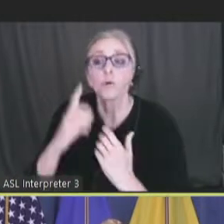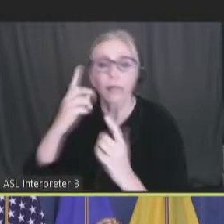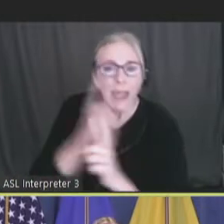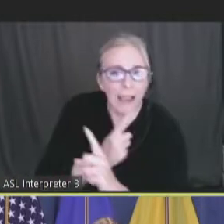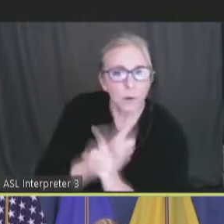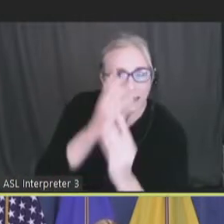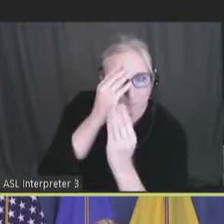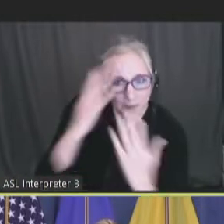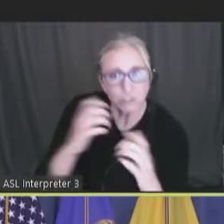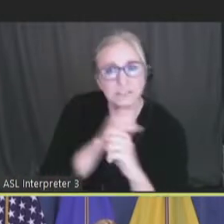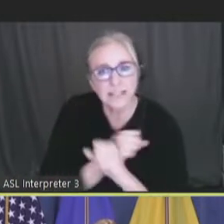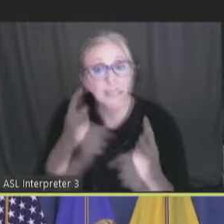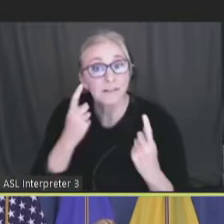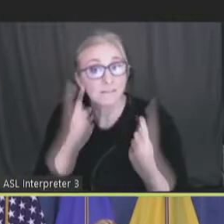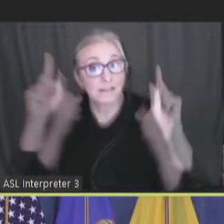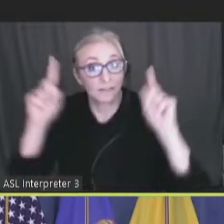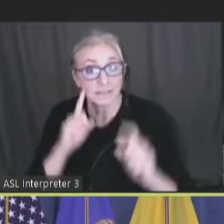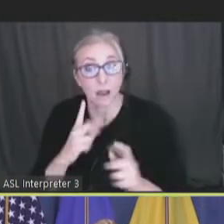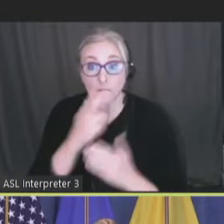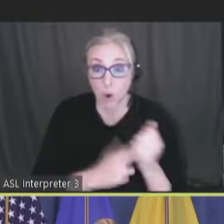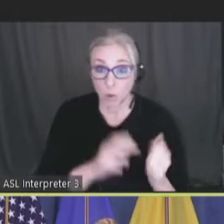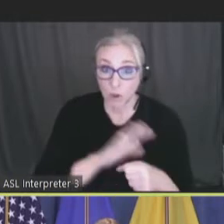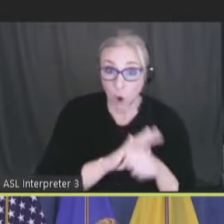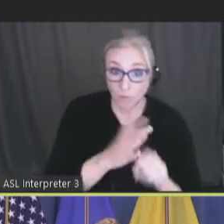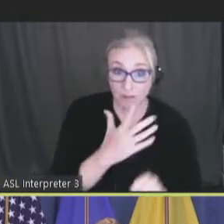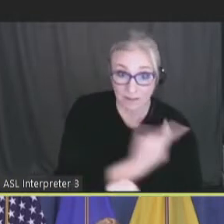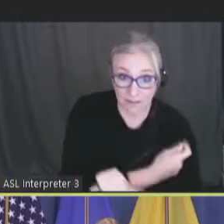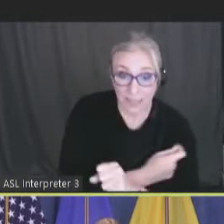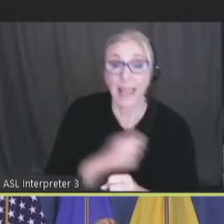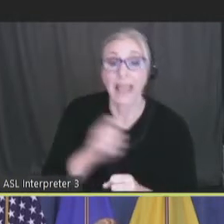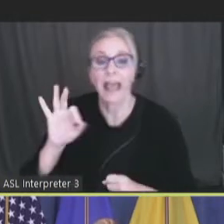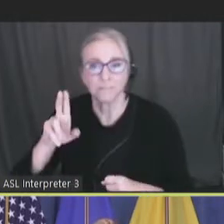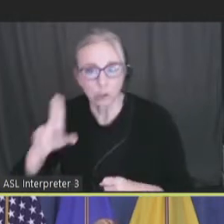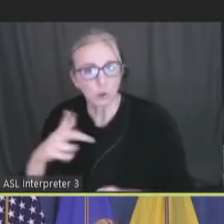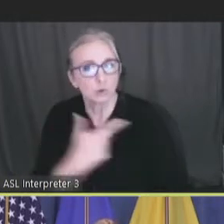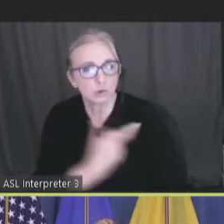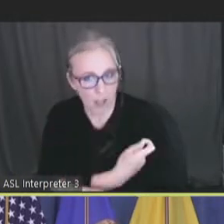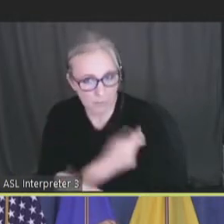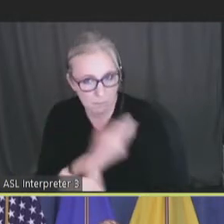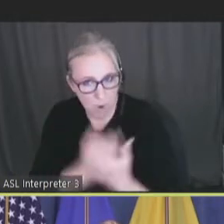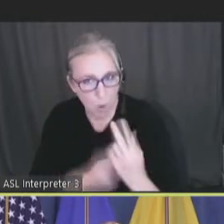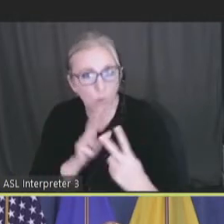safety and effectiveness of both COVID-19 and influenza vaccines. Essentially by